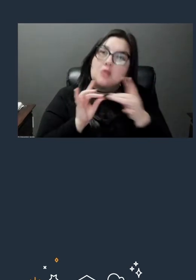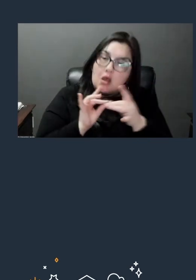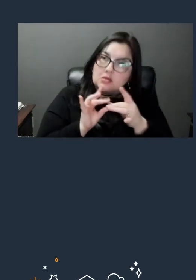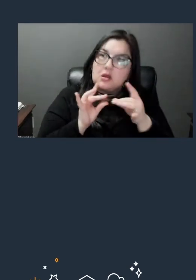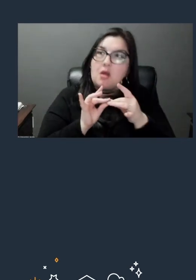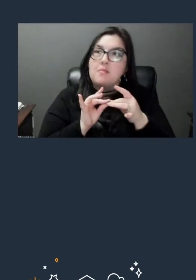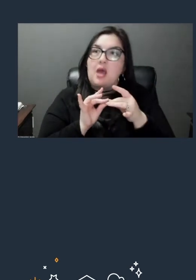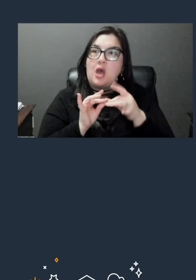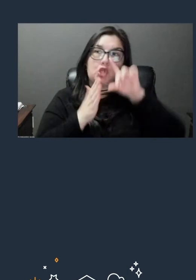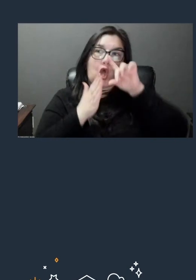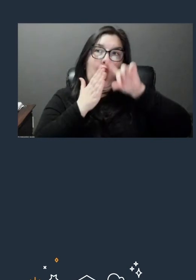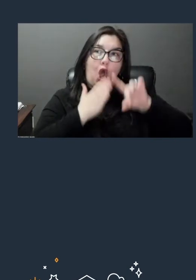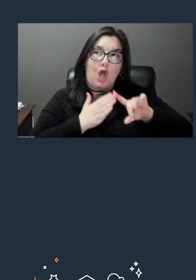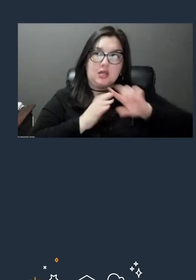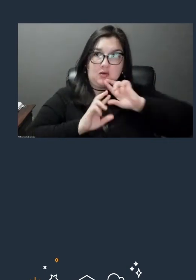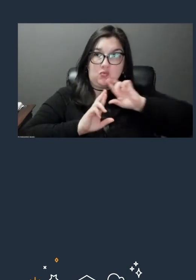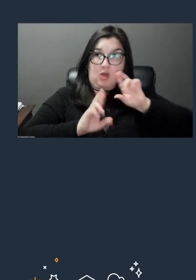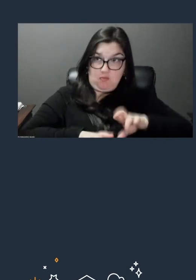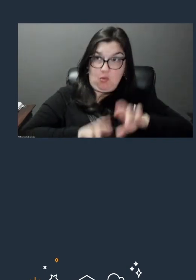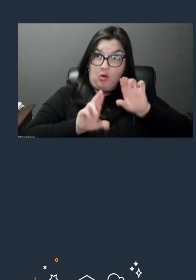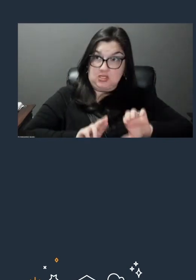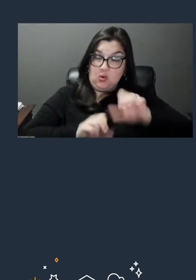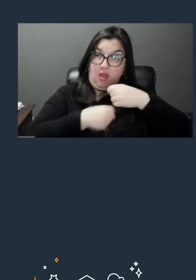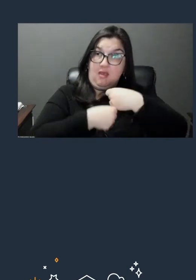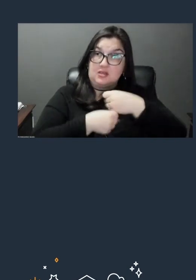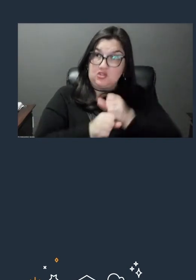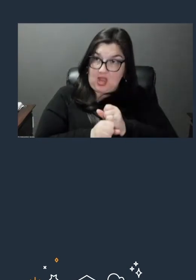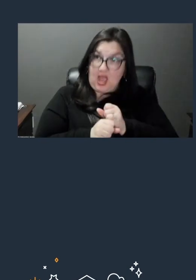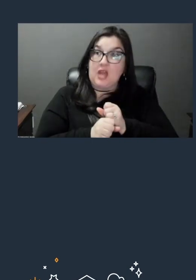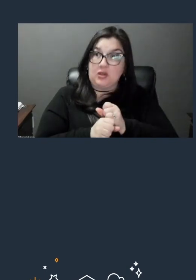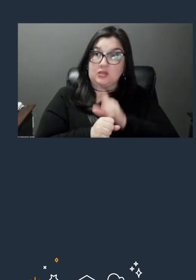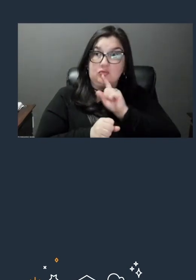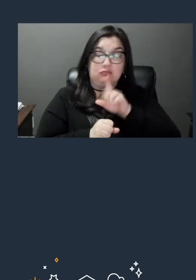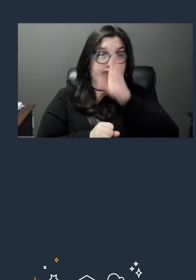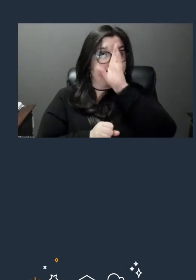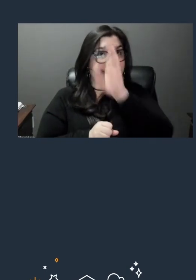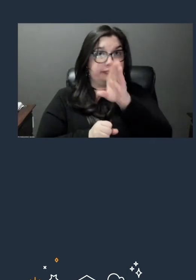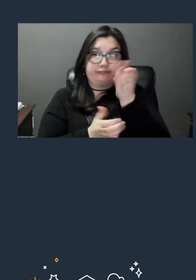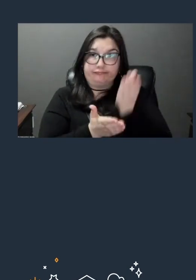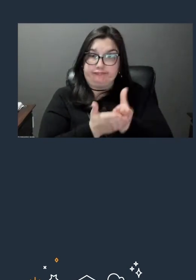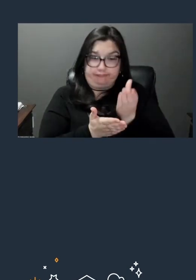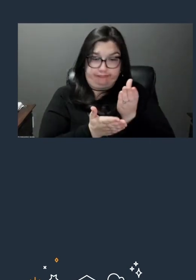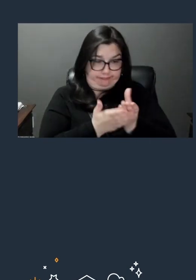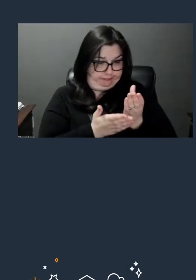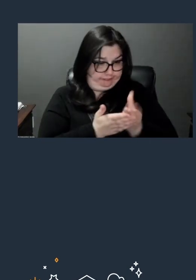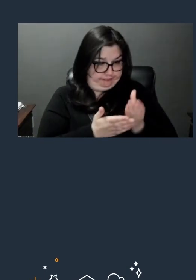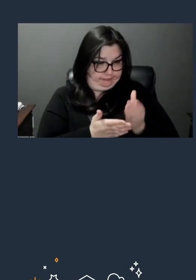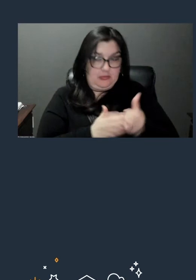that you can generate to be able to sort of straightforwardly see that backup is there and that it's working.